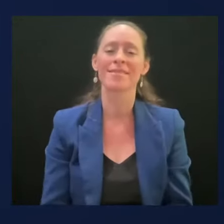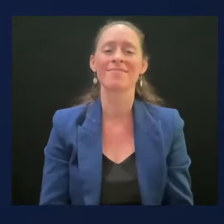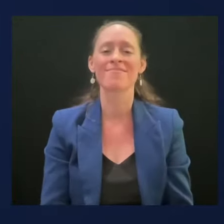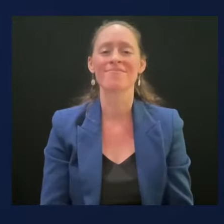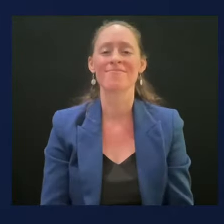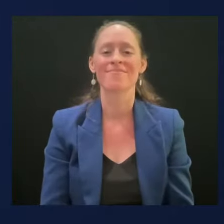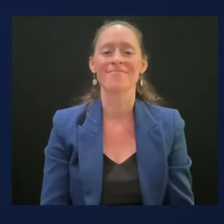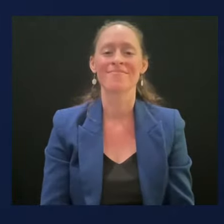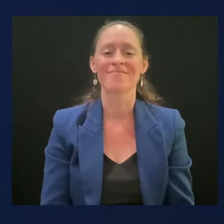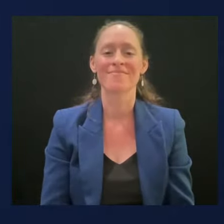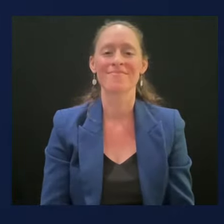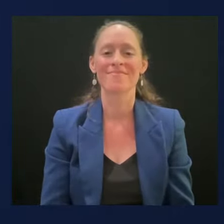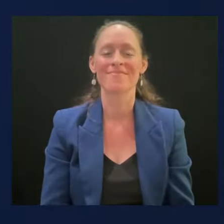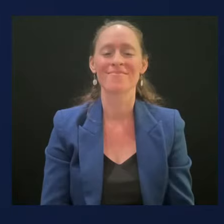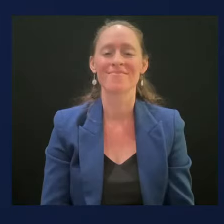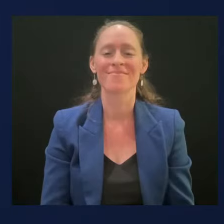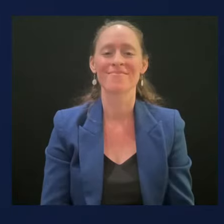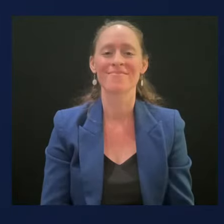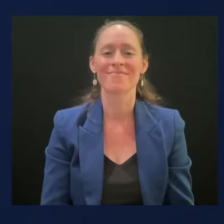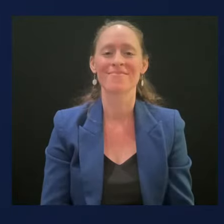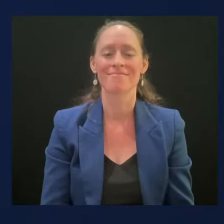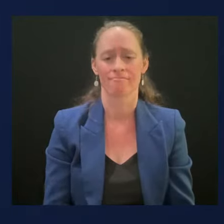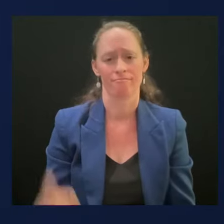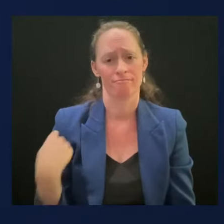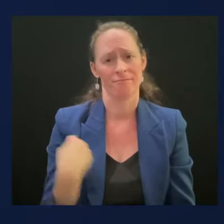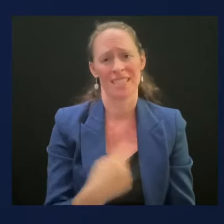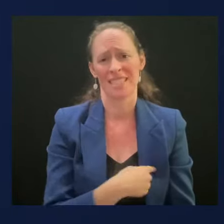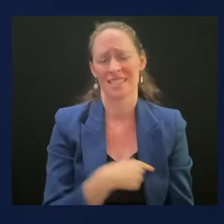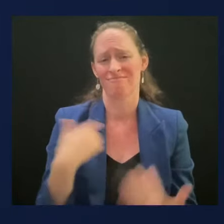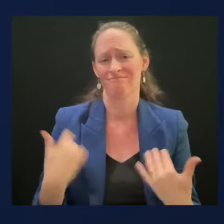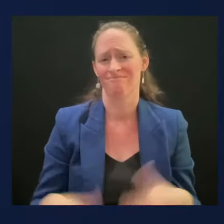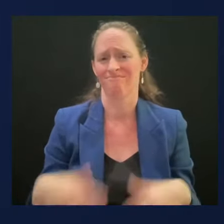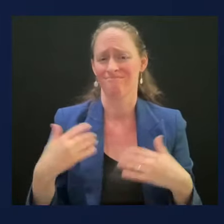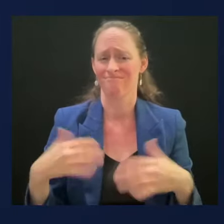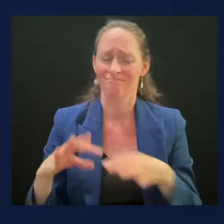to align our faith correctly in God, preserve the soul of this nation,